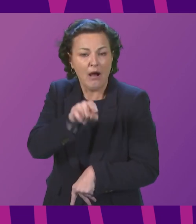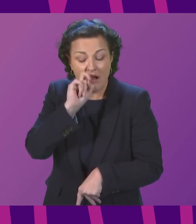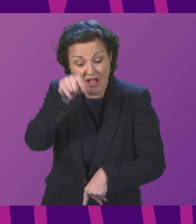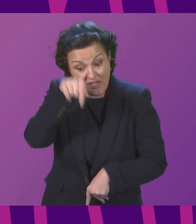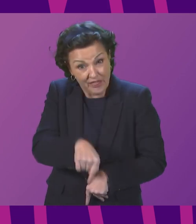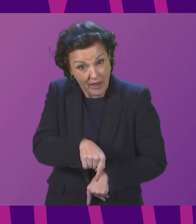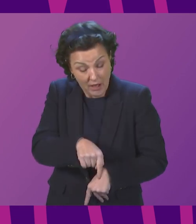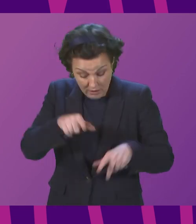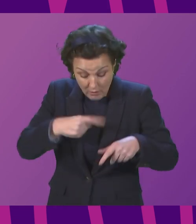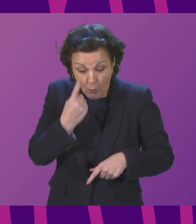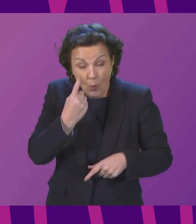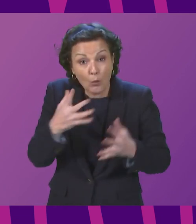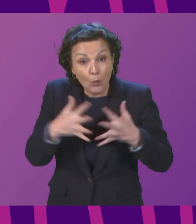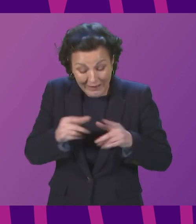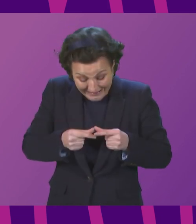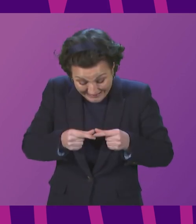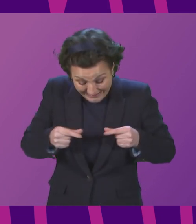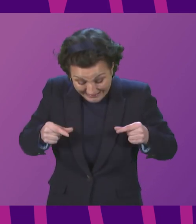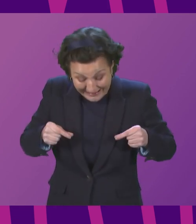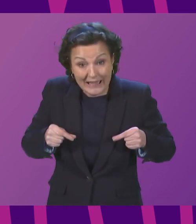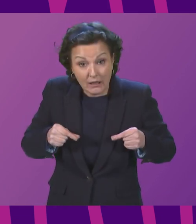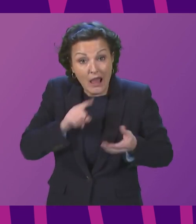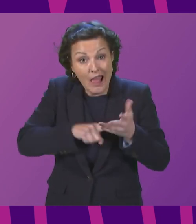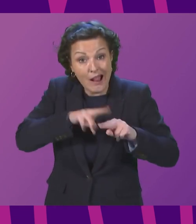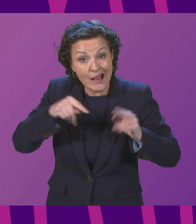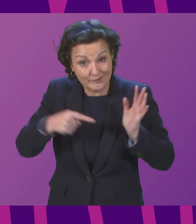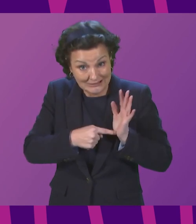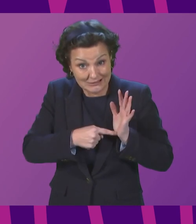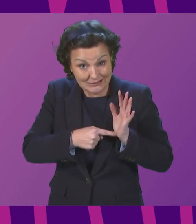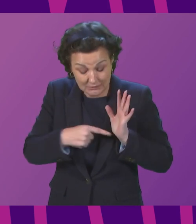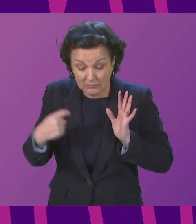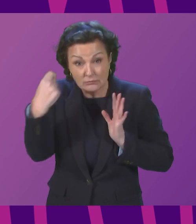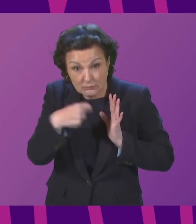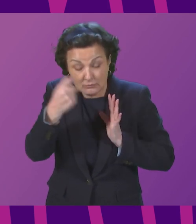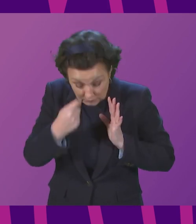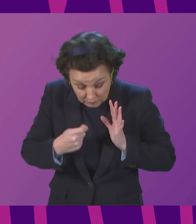flow results will not have to isolate beyond seven days. In my area, people have told me